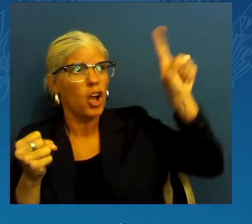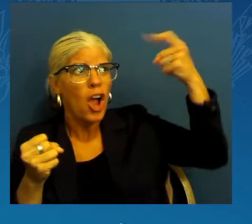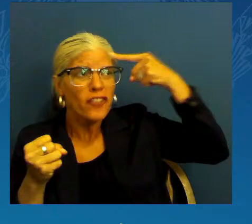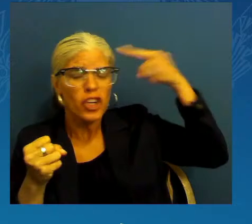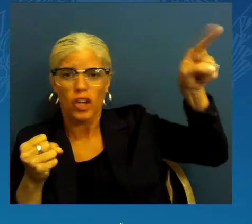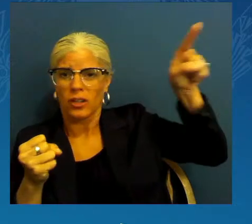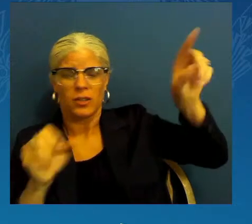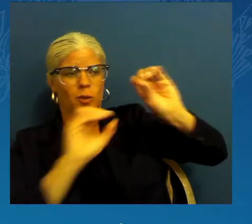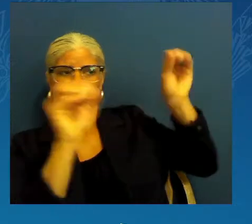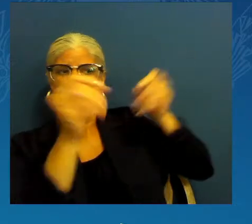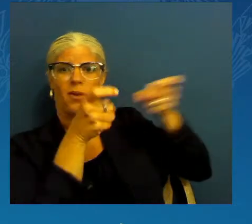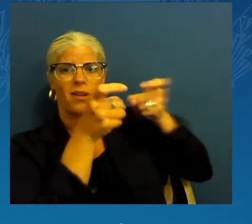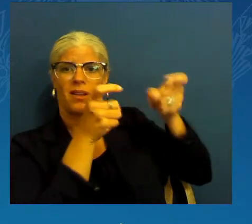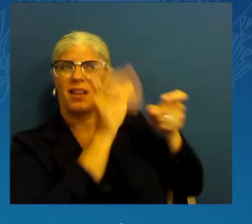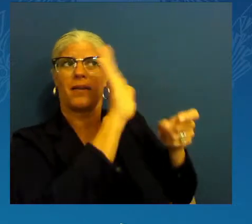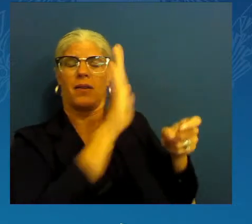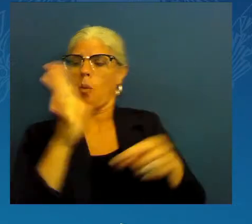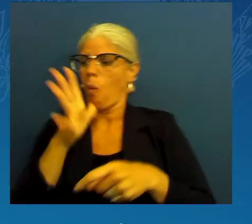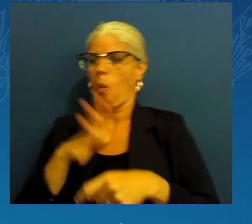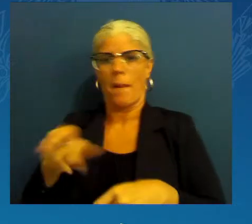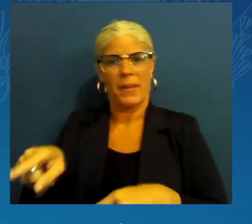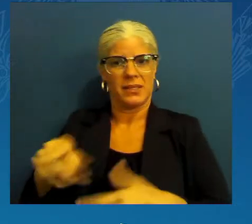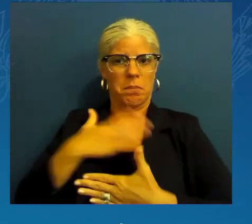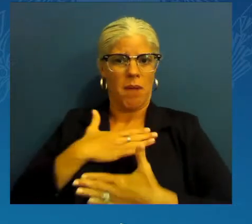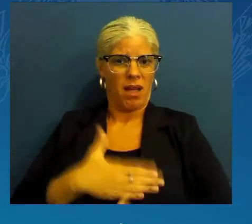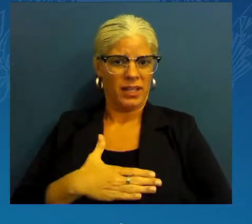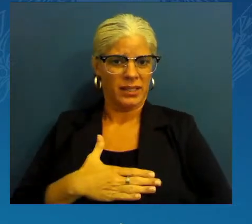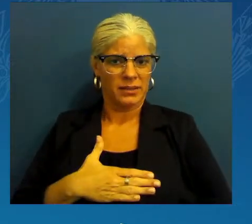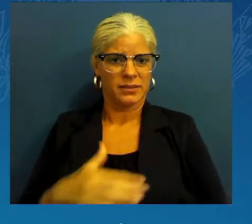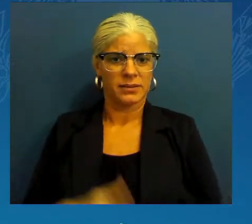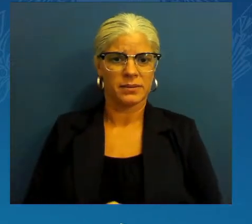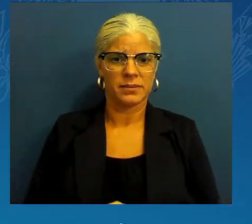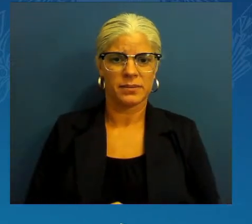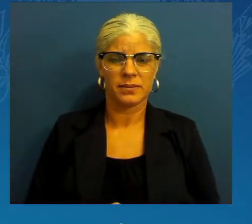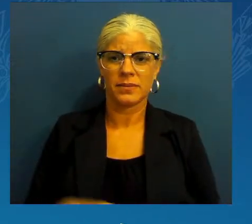because we know faith and freedom can coexist.